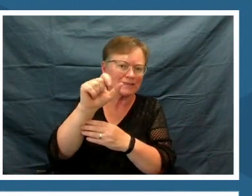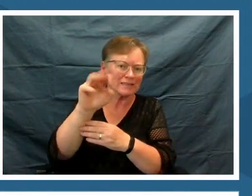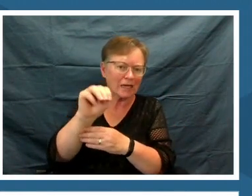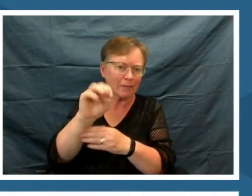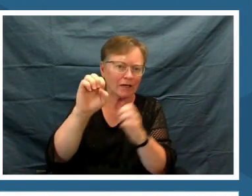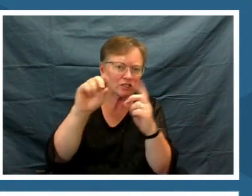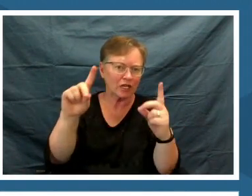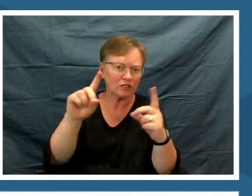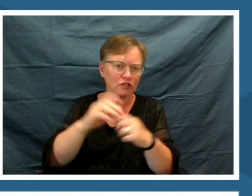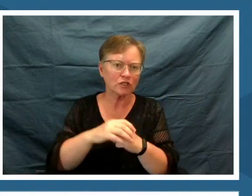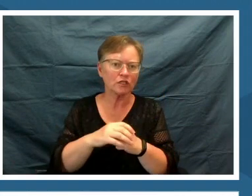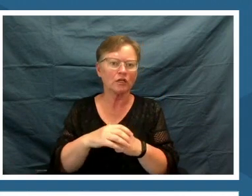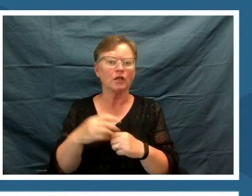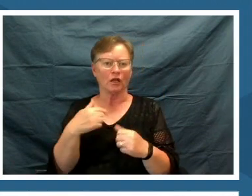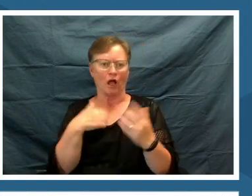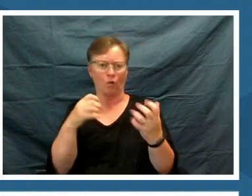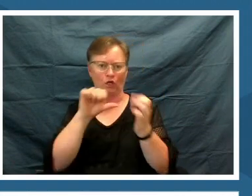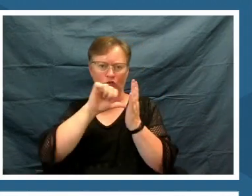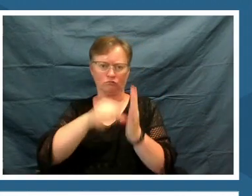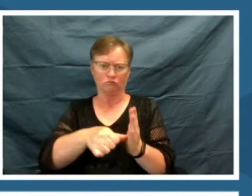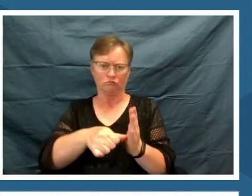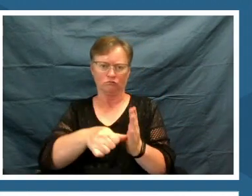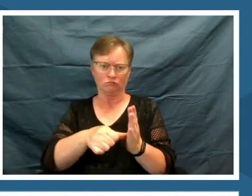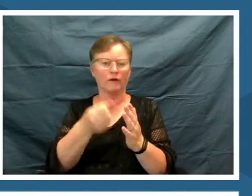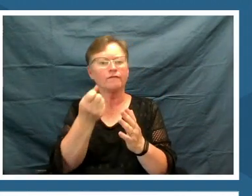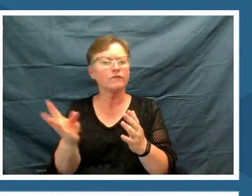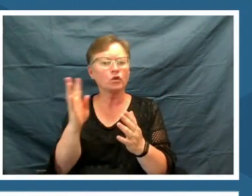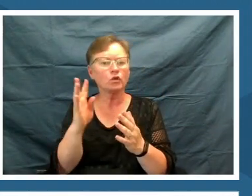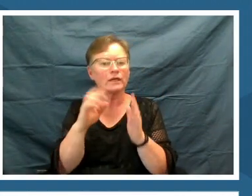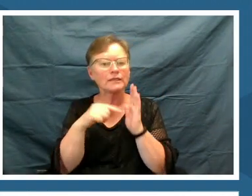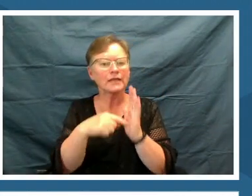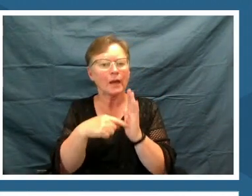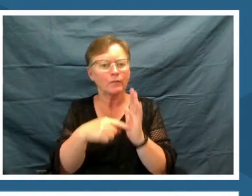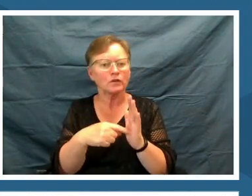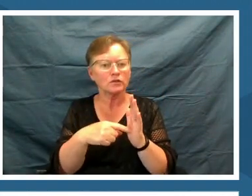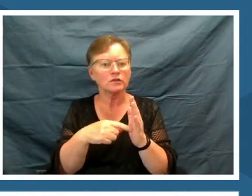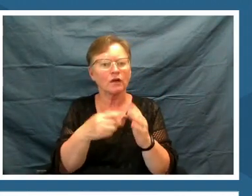examples of resources that federal